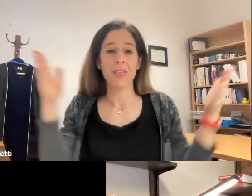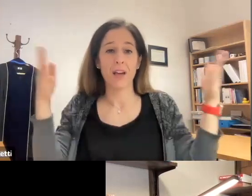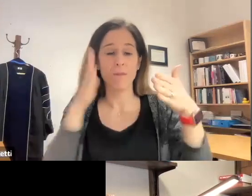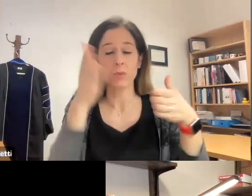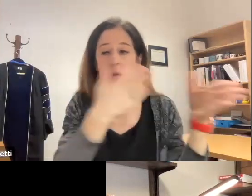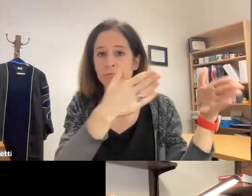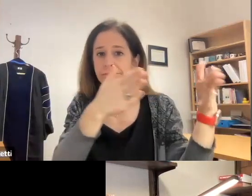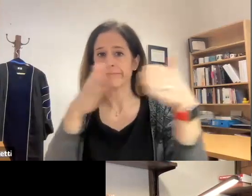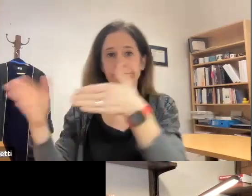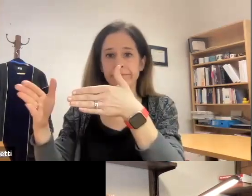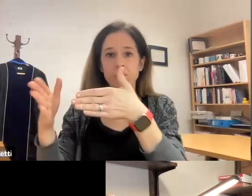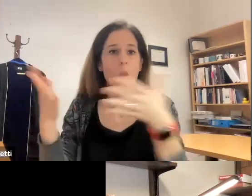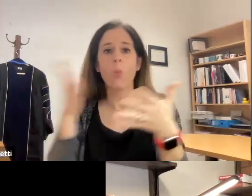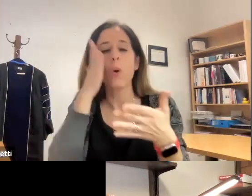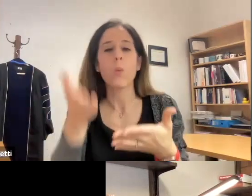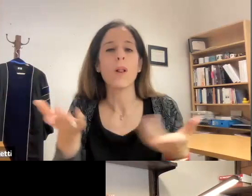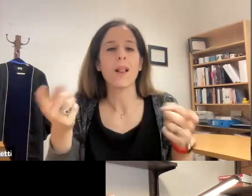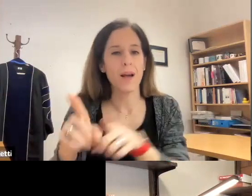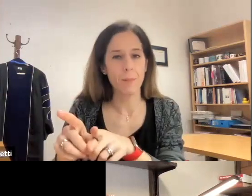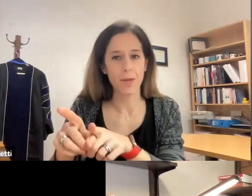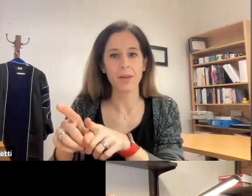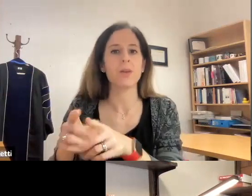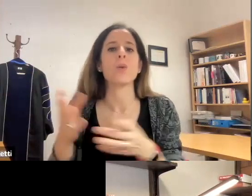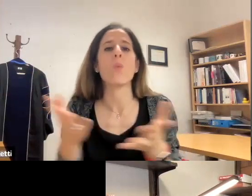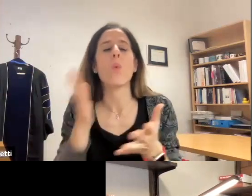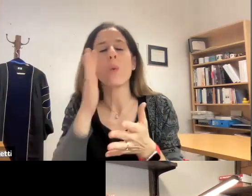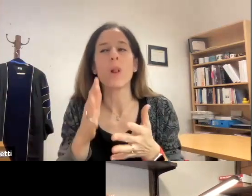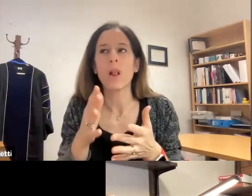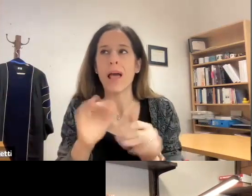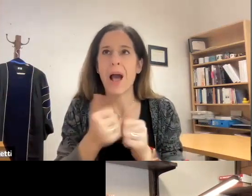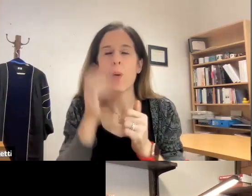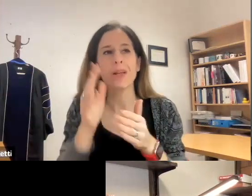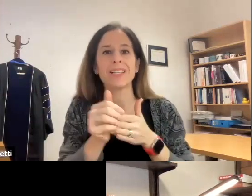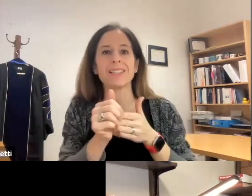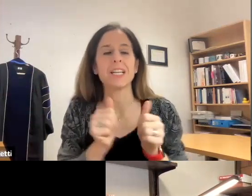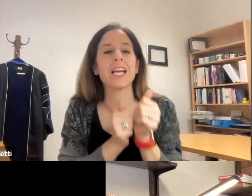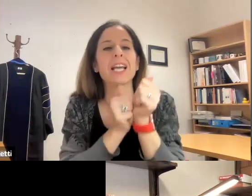from now their focus shifts? What's going to happen when